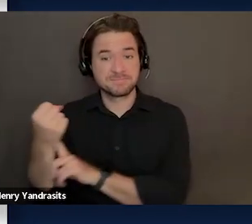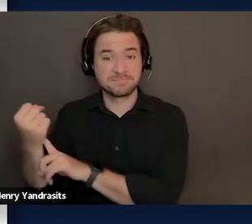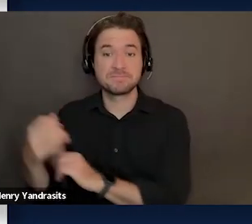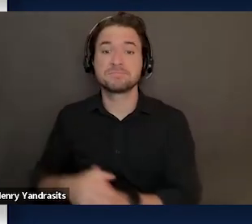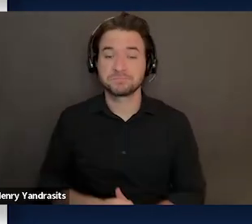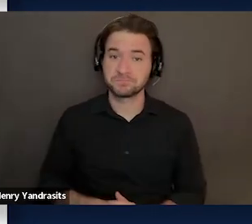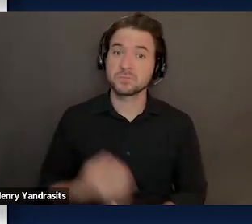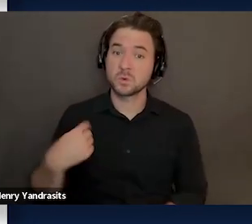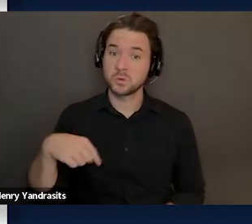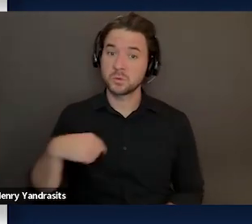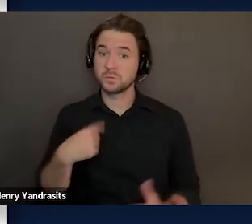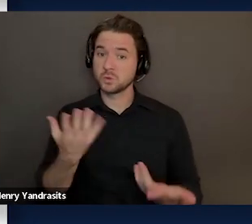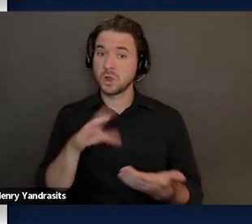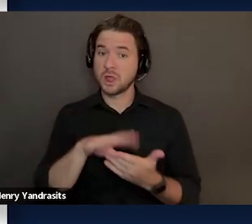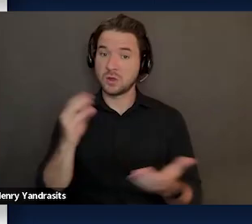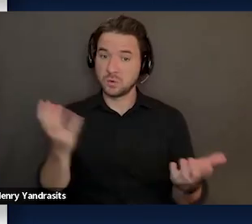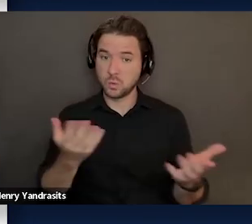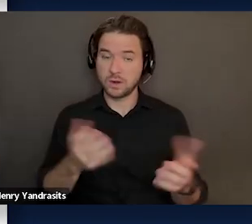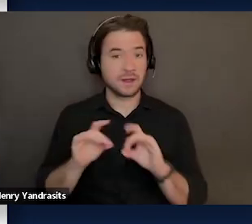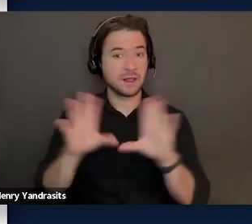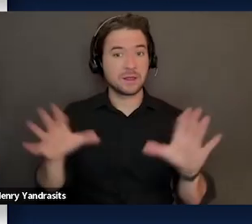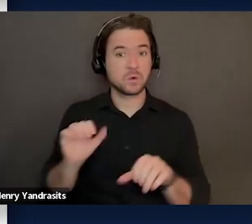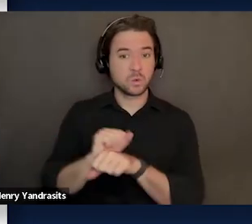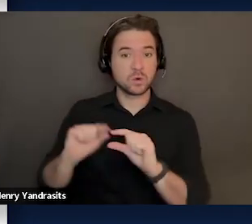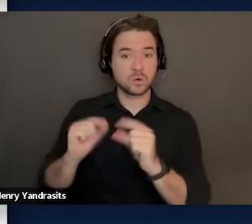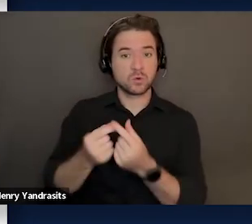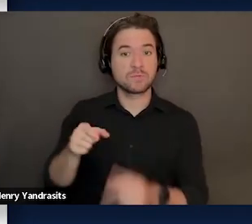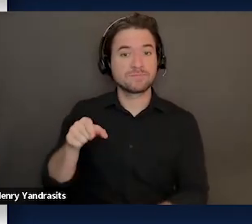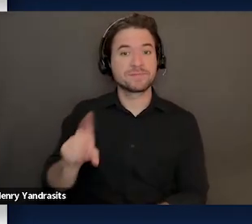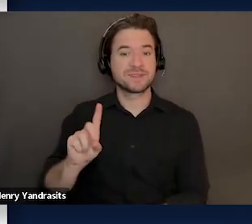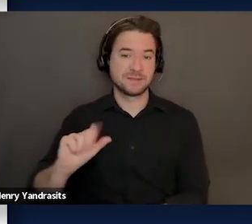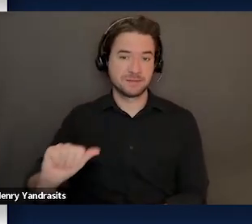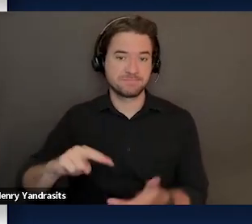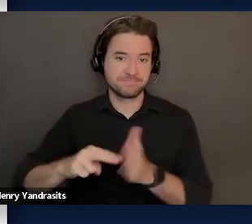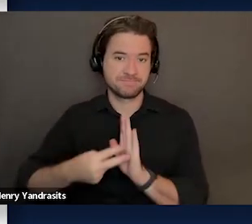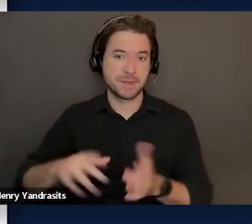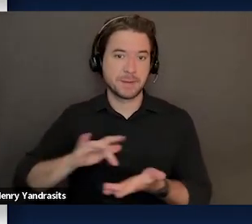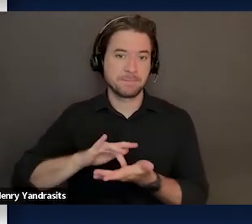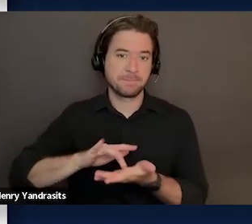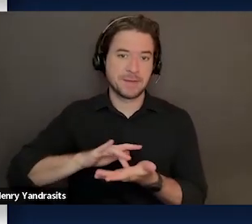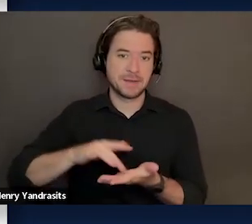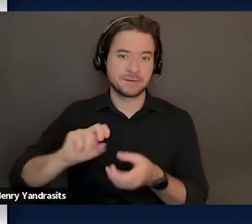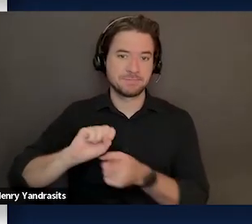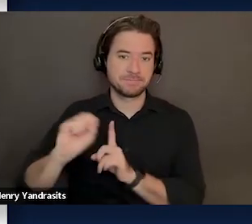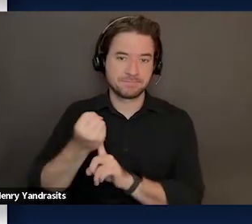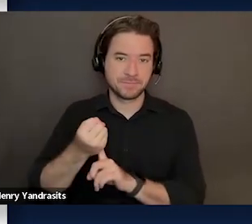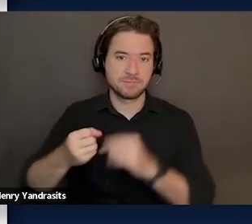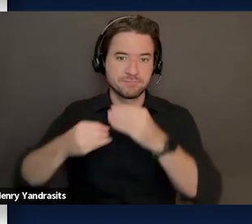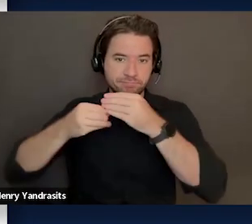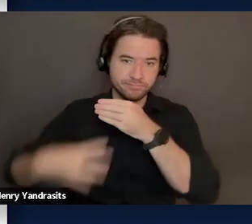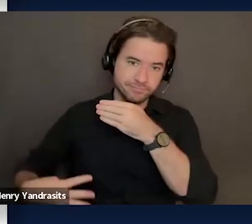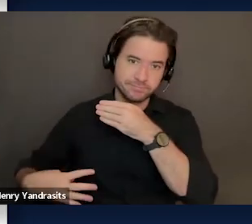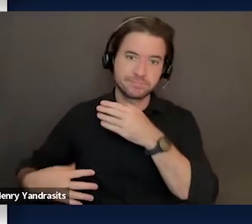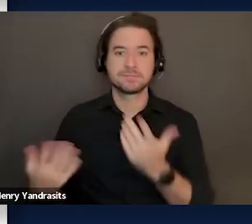So, what we can glean here is that it's clear that for this workgroup, disability is about medical conditions and a potentially long list of medical conditions.